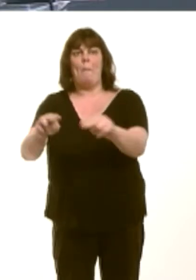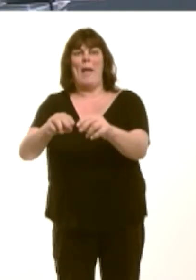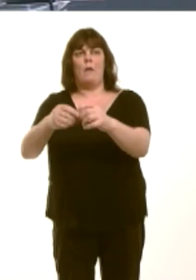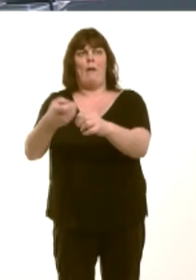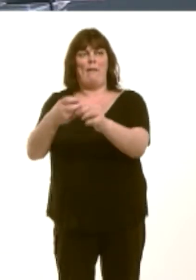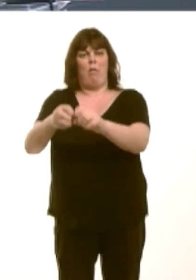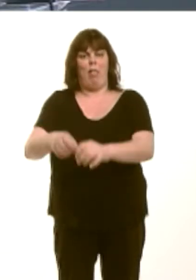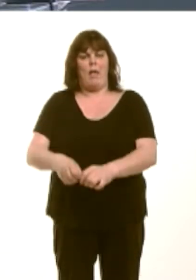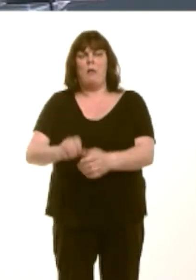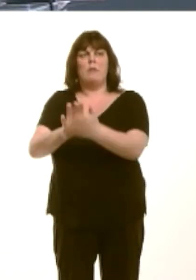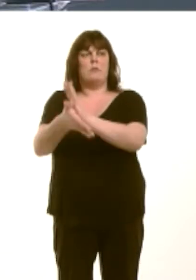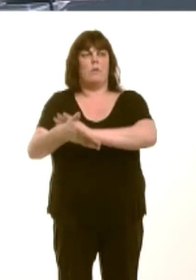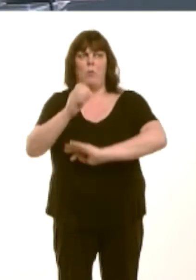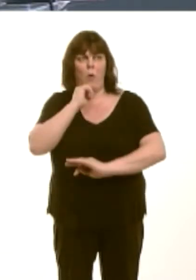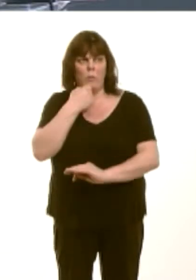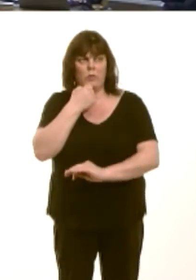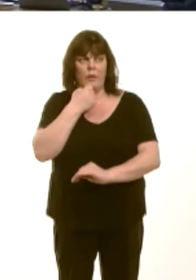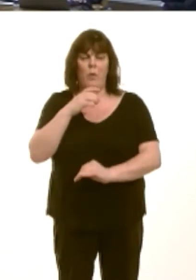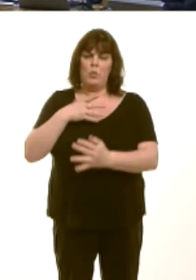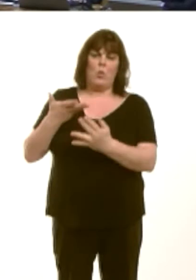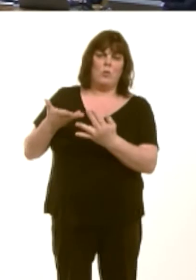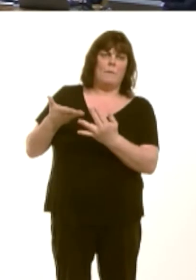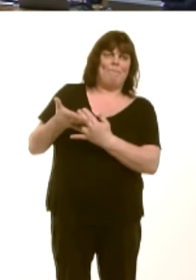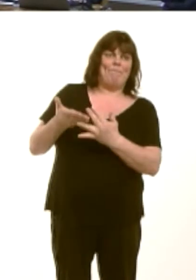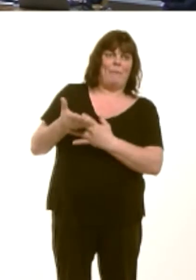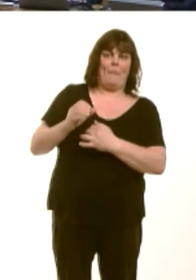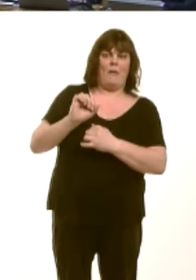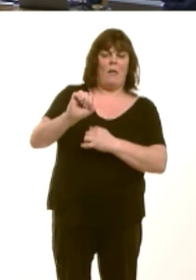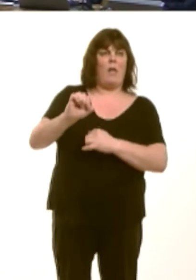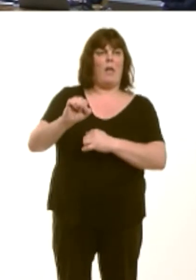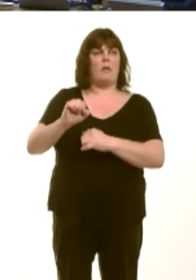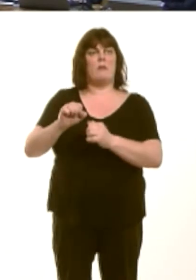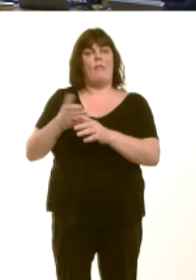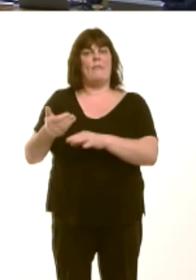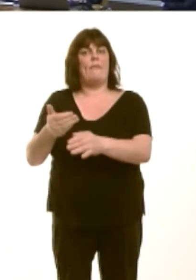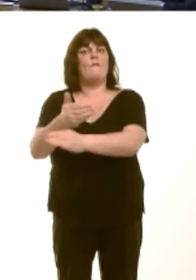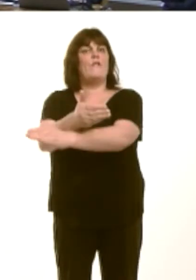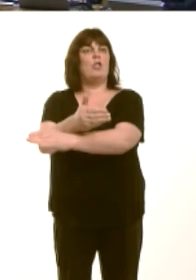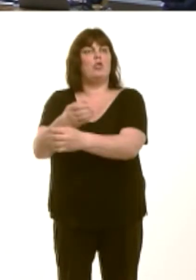their operations so as not to interfere with the spawning season for brown trout particularly